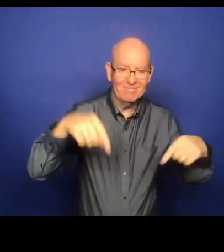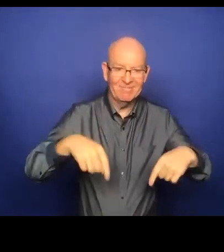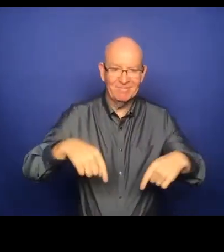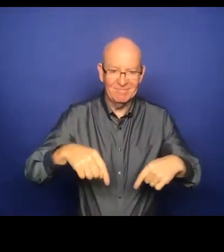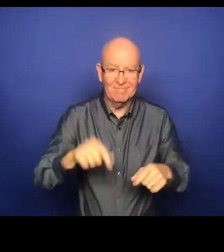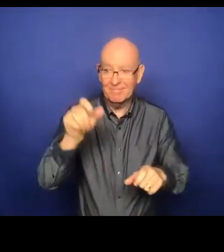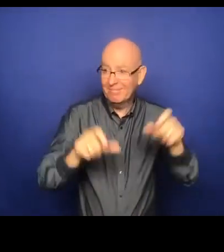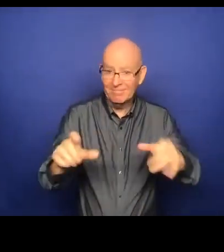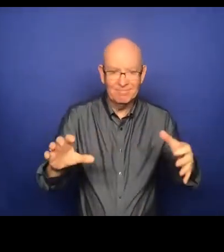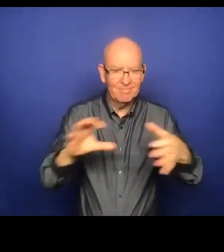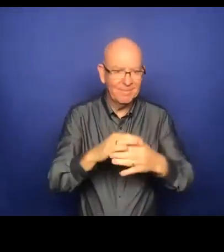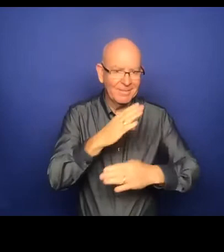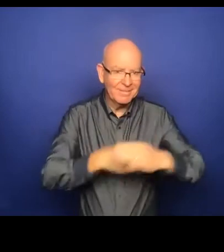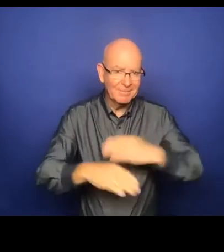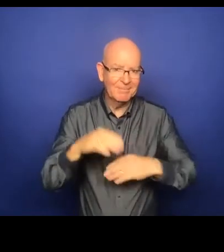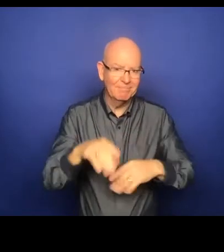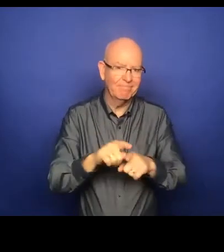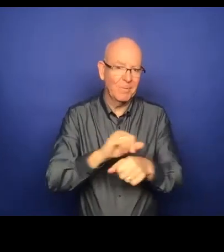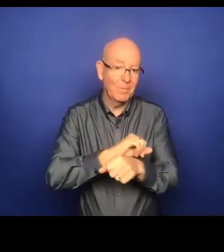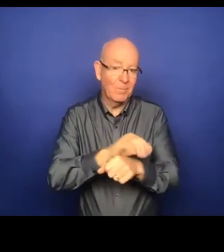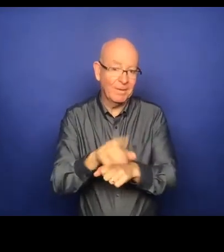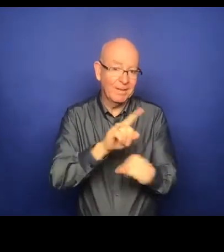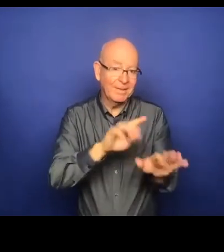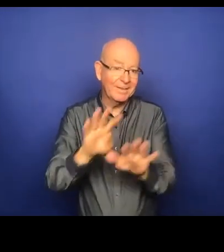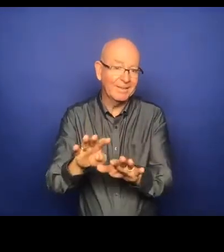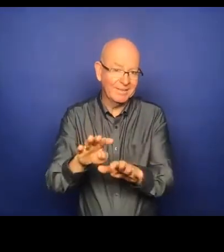single webinar that you have attended, the situation